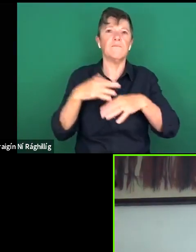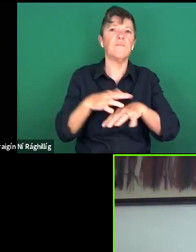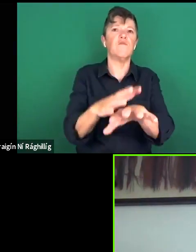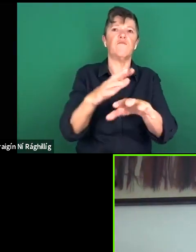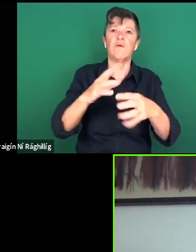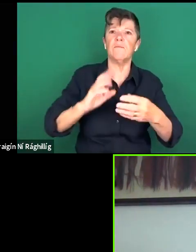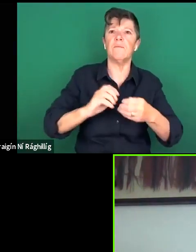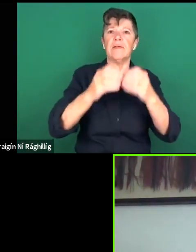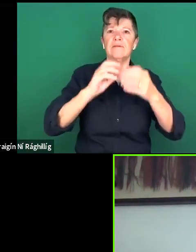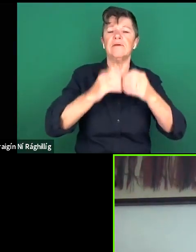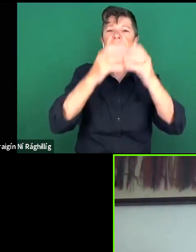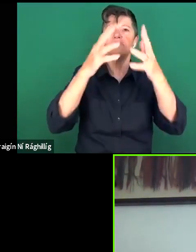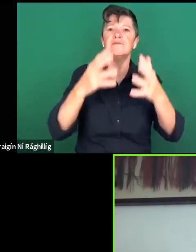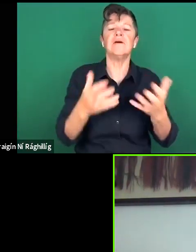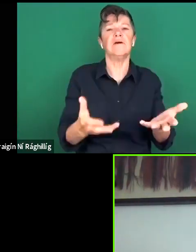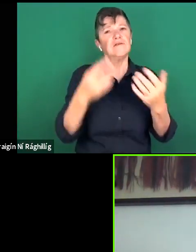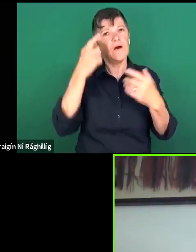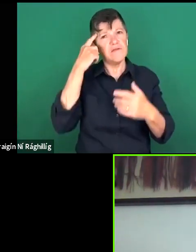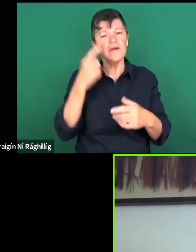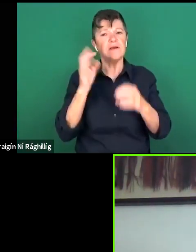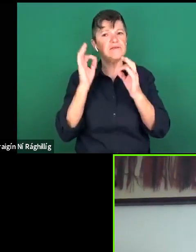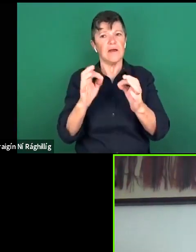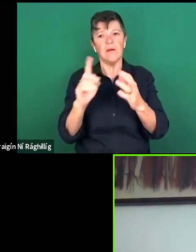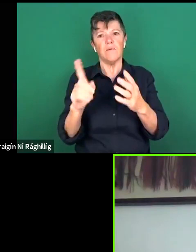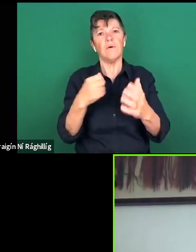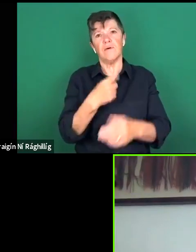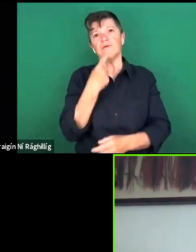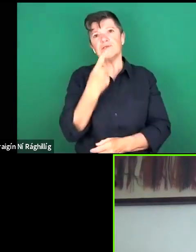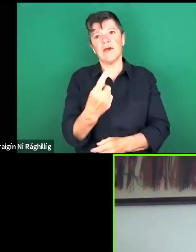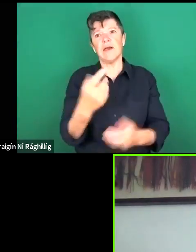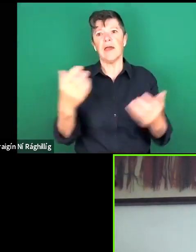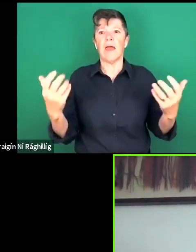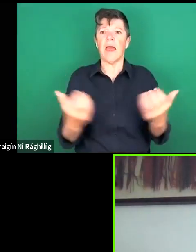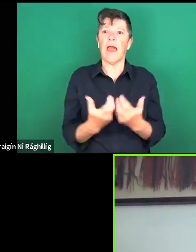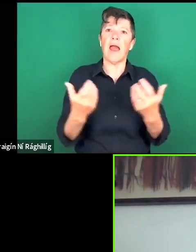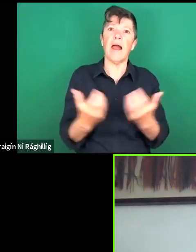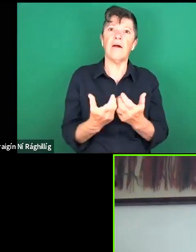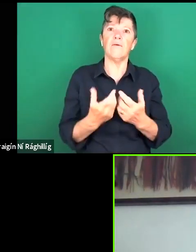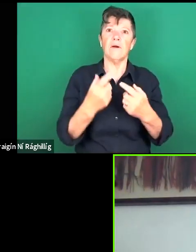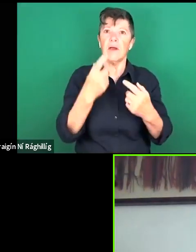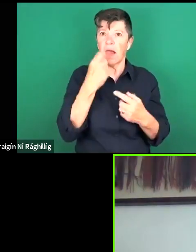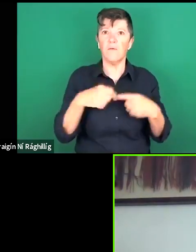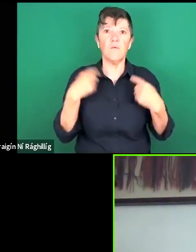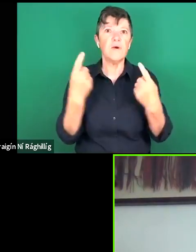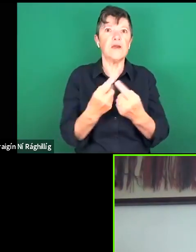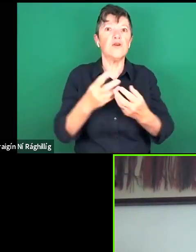within the university but one of the things we can do within the university is